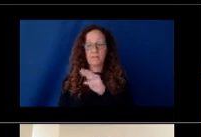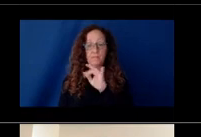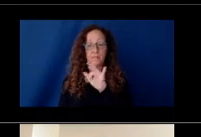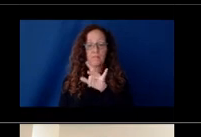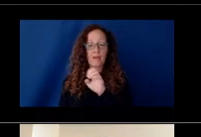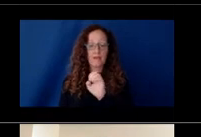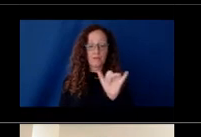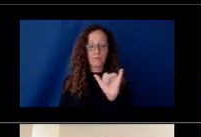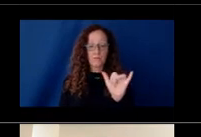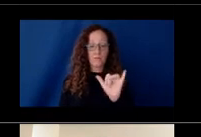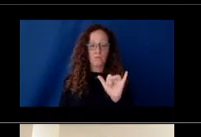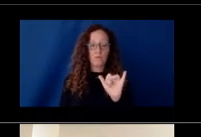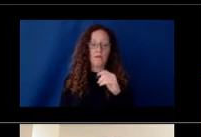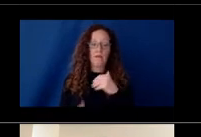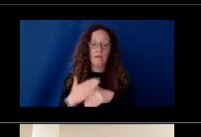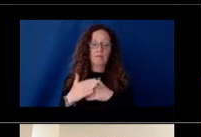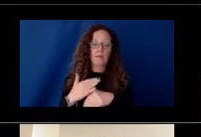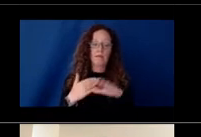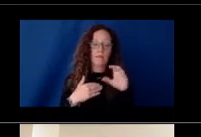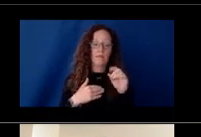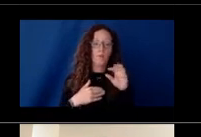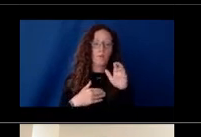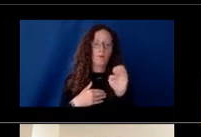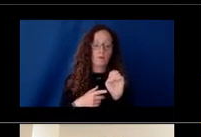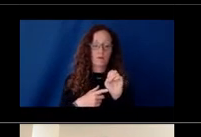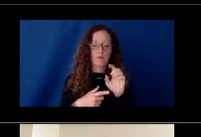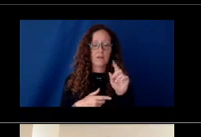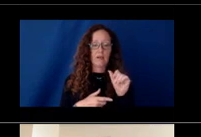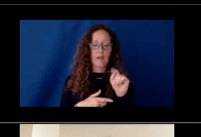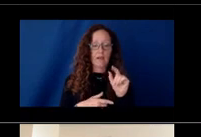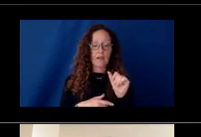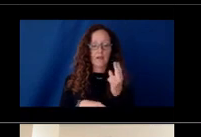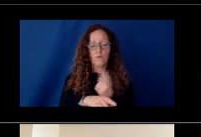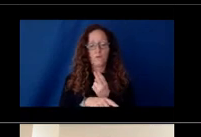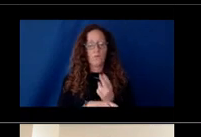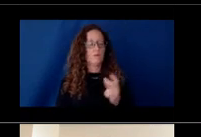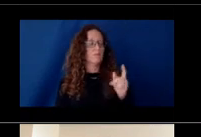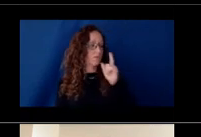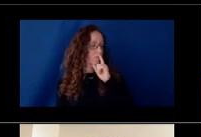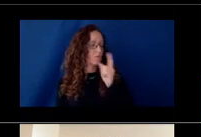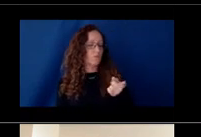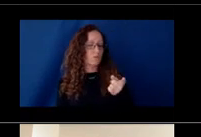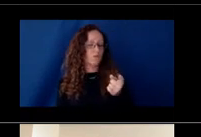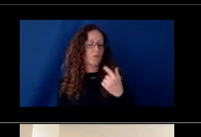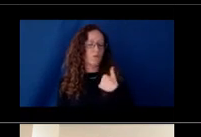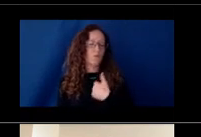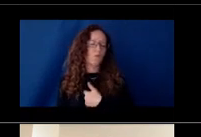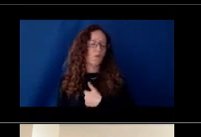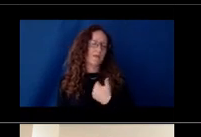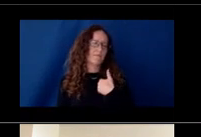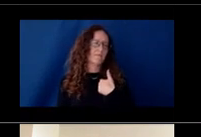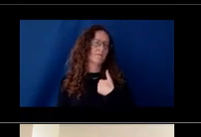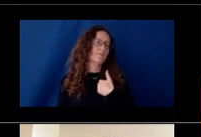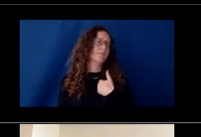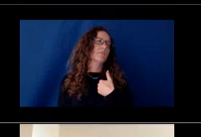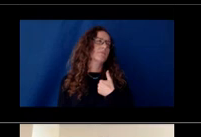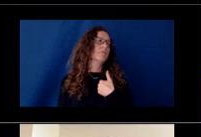access to some of the core data that was used? Yeah, sure, I think we have a website which